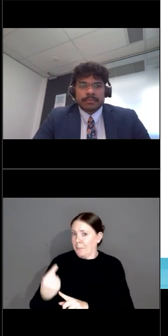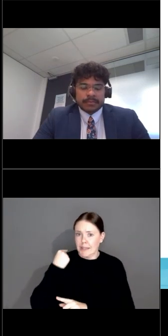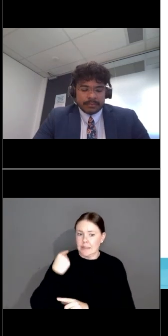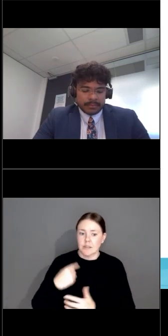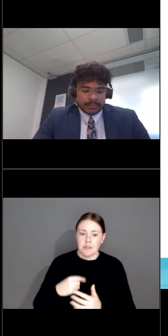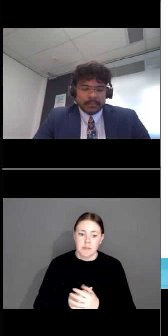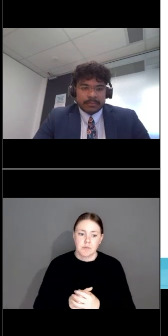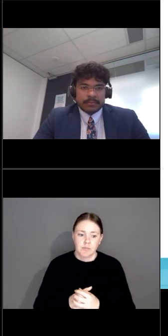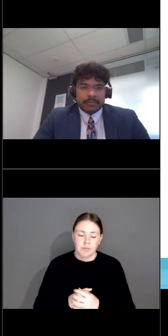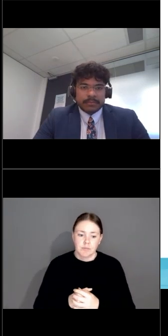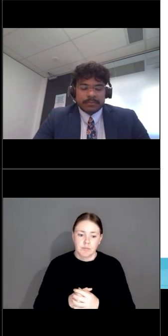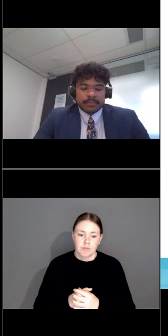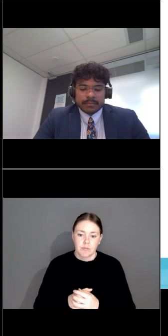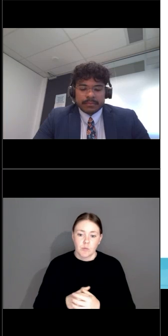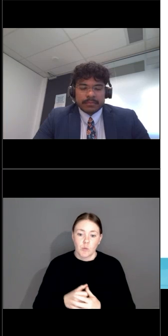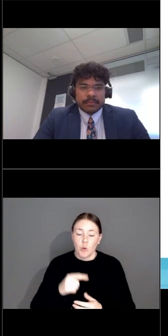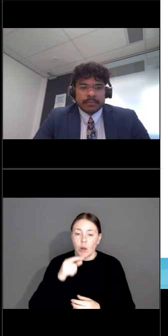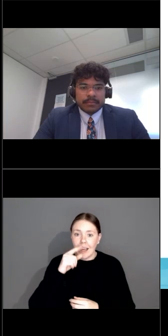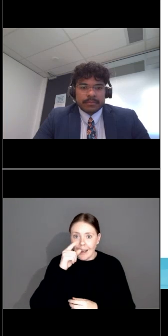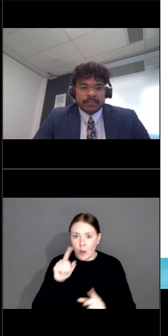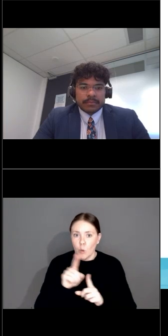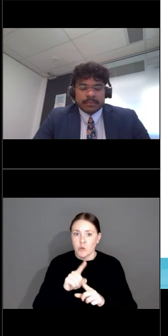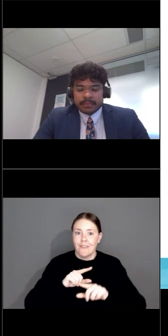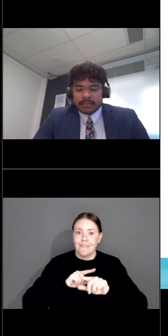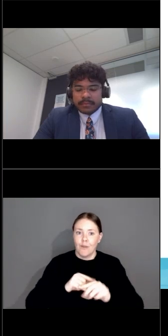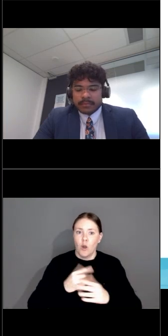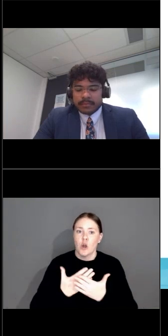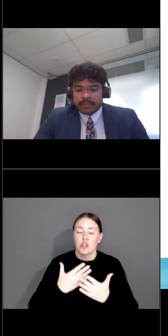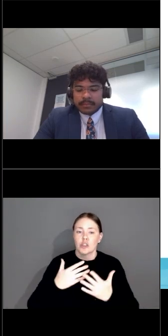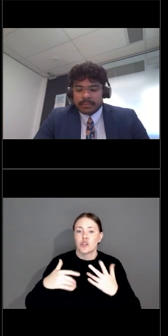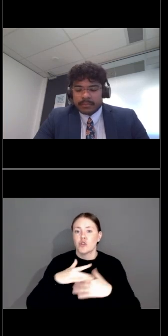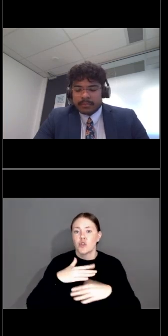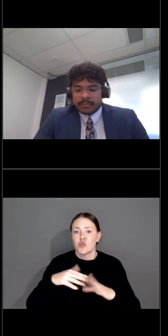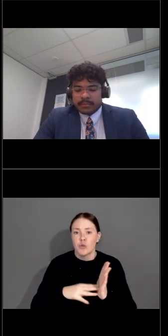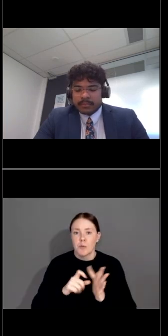you can follow us on social media you can join our mailing list you can join our CLE webinar